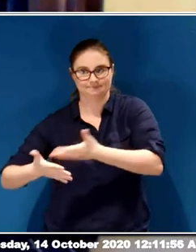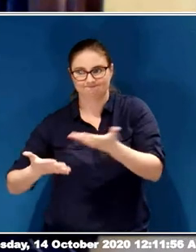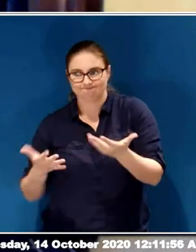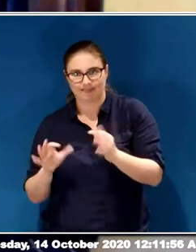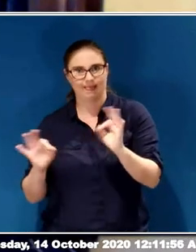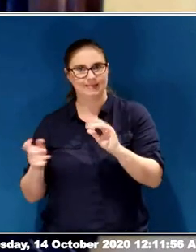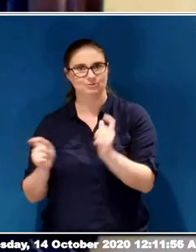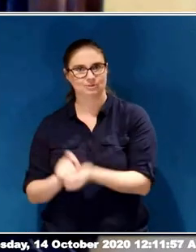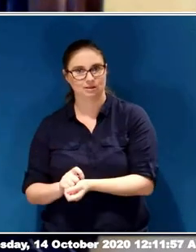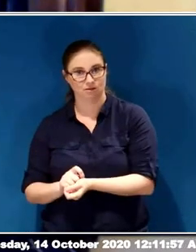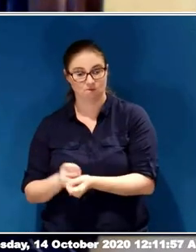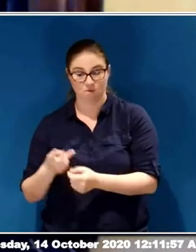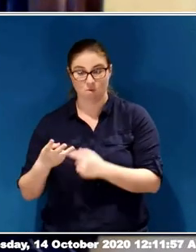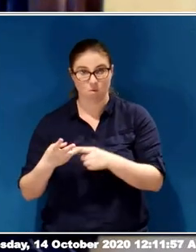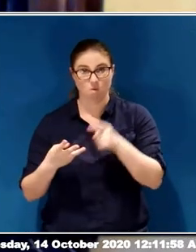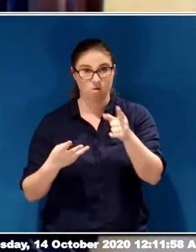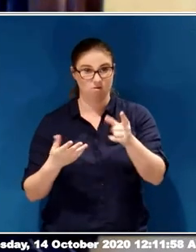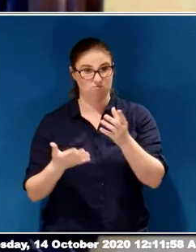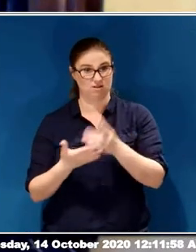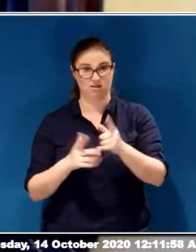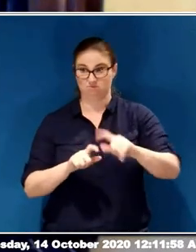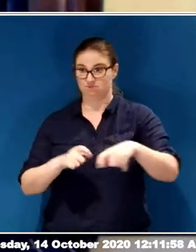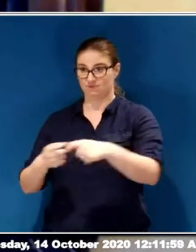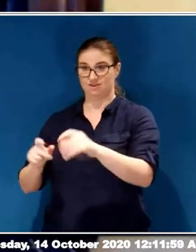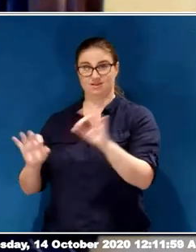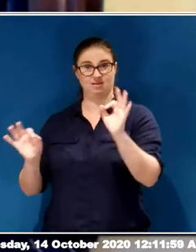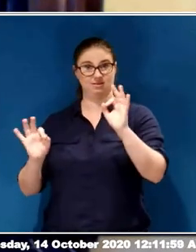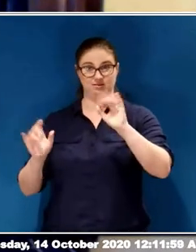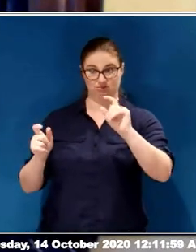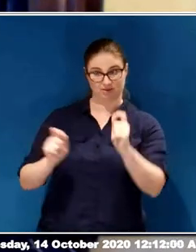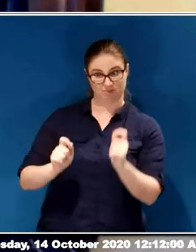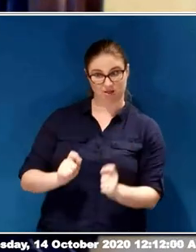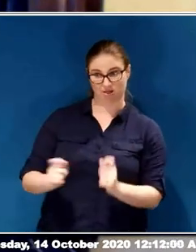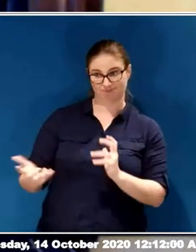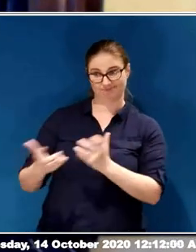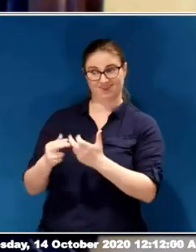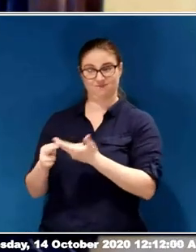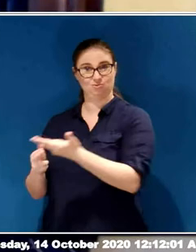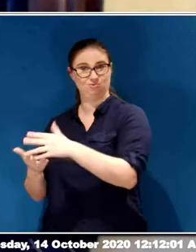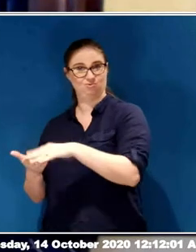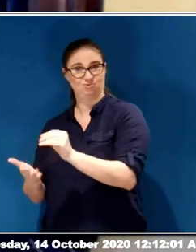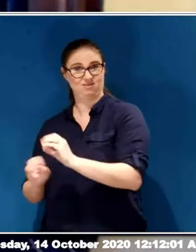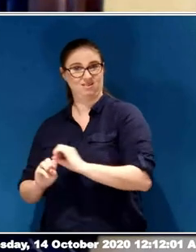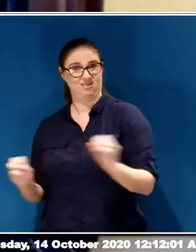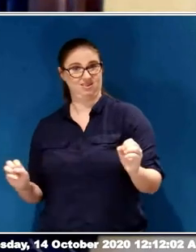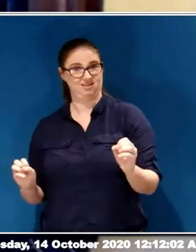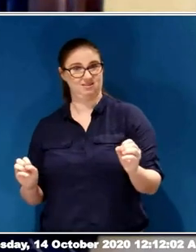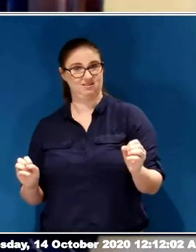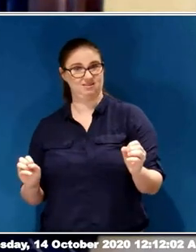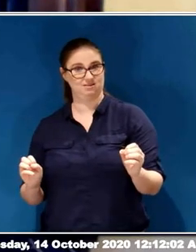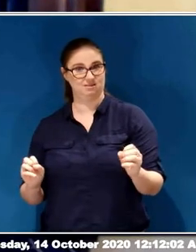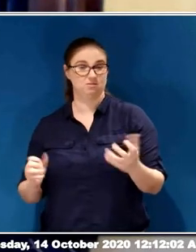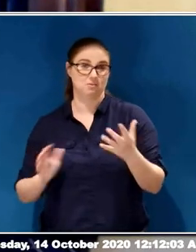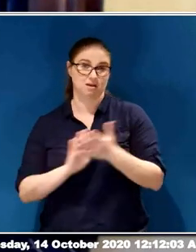academically, and that the consequence of that slowness or that restricted access has led to exclusion